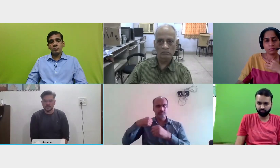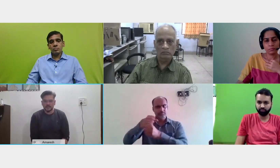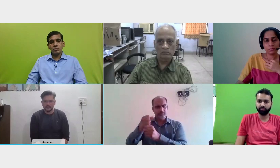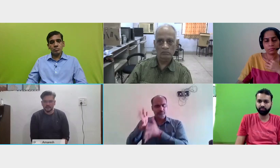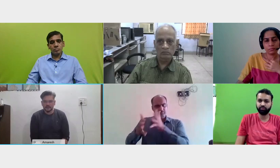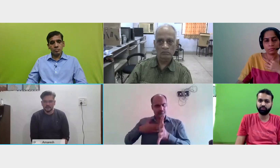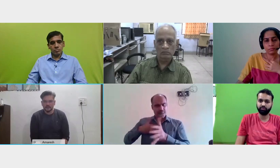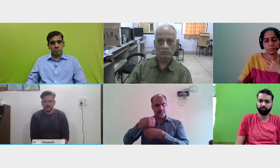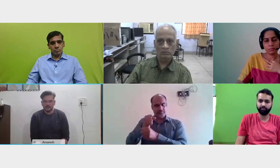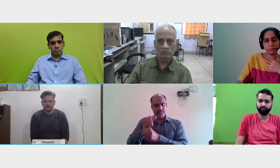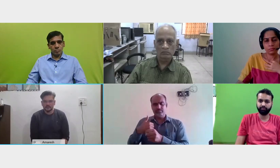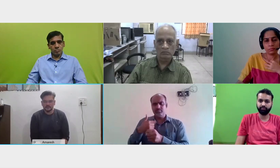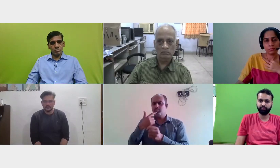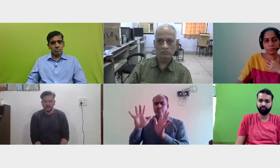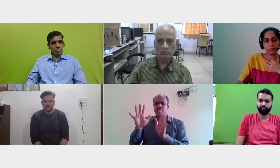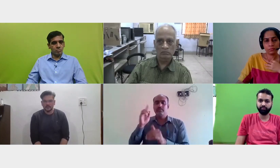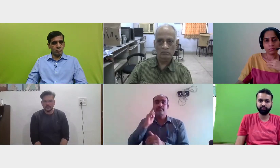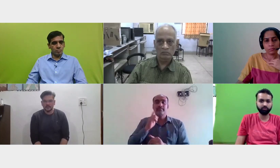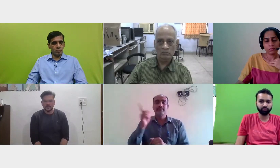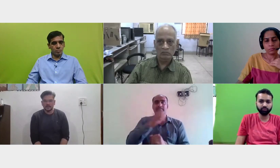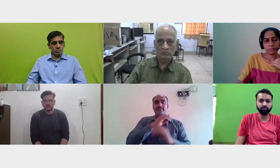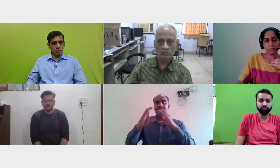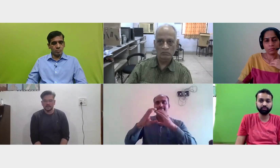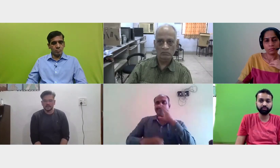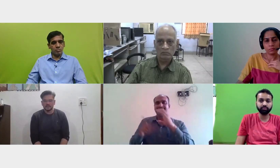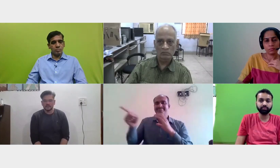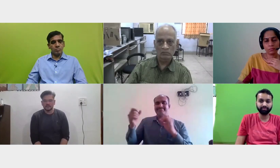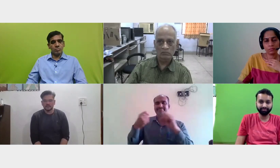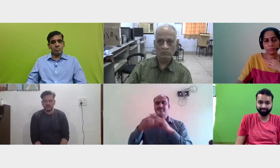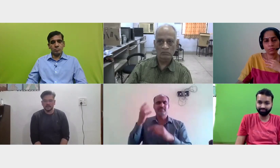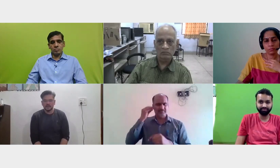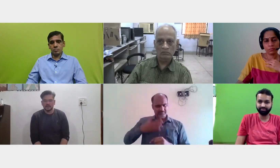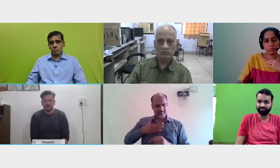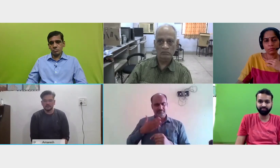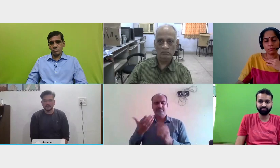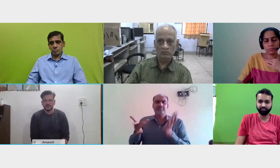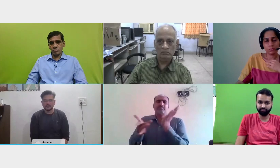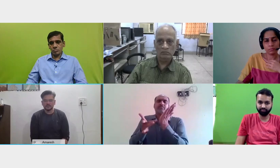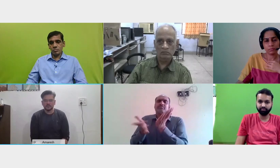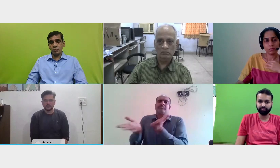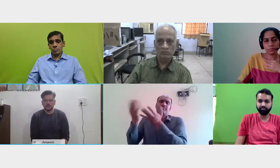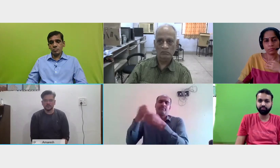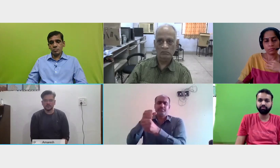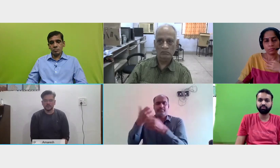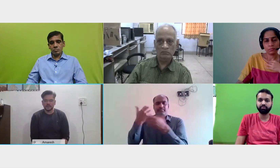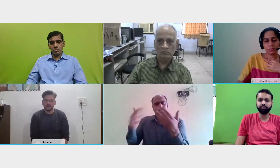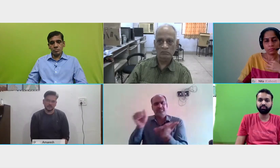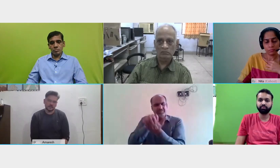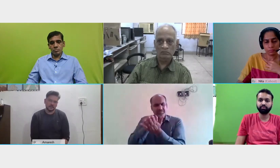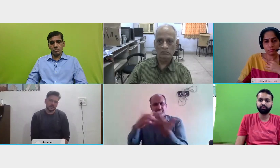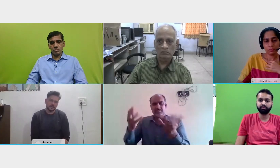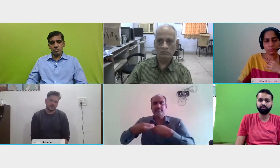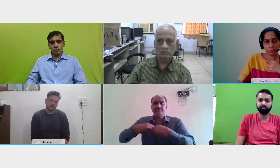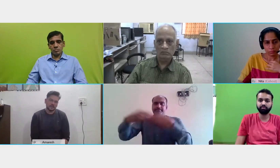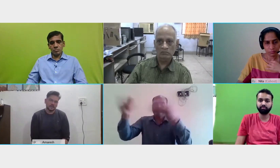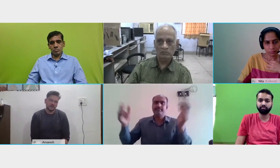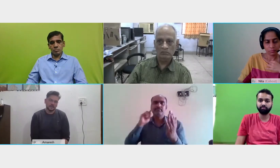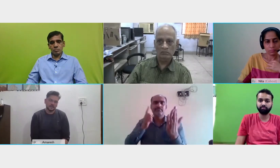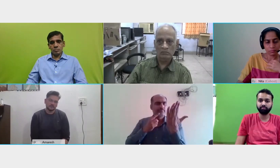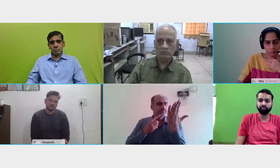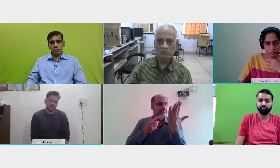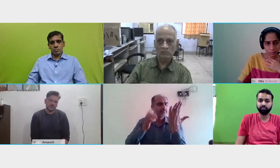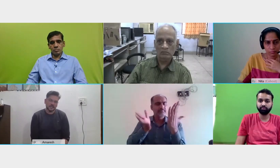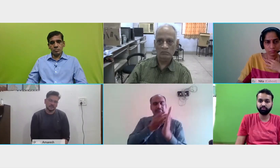was saying there was a person who wanted to you know like get a sign source. I told them